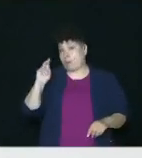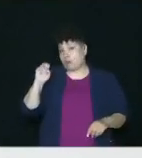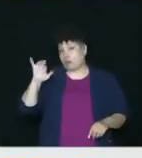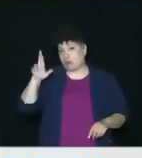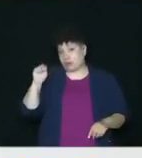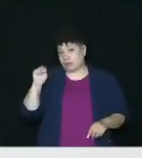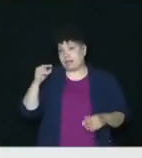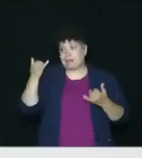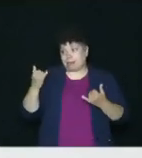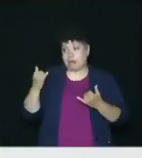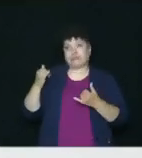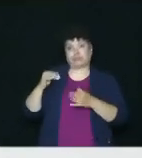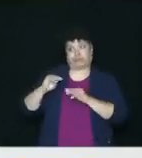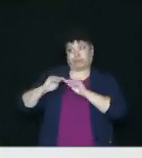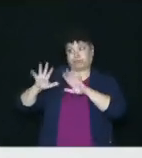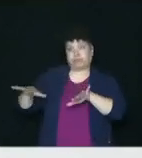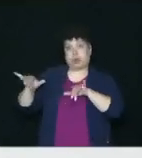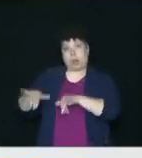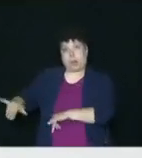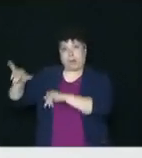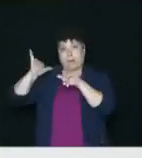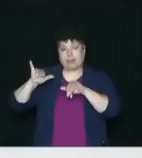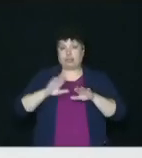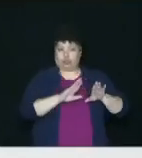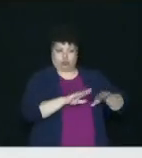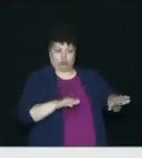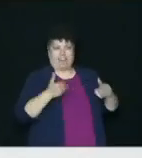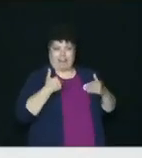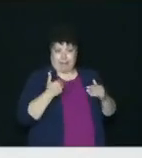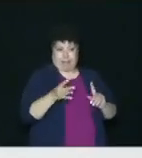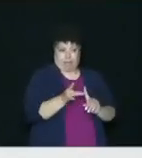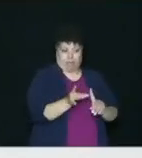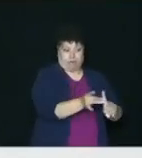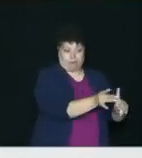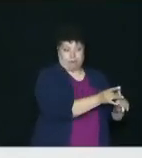COVID-19. SOME CAN GET REALLY SICK INCLUDING PREVIOUSLY HEALTHY CHILDREN.